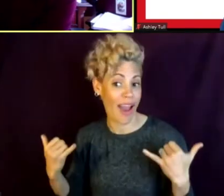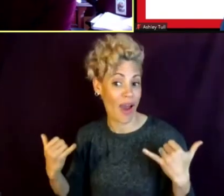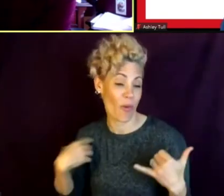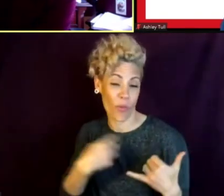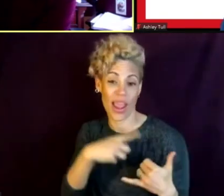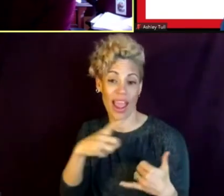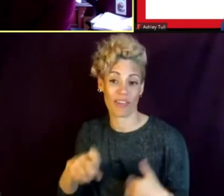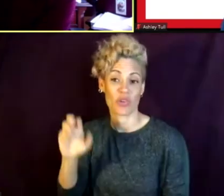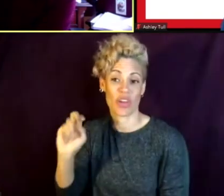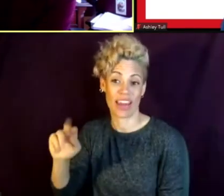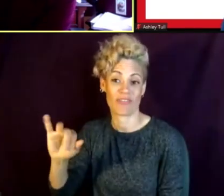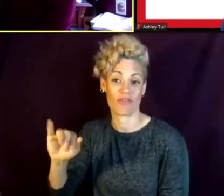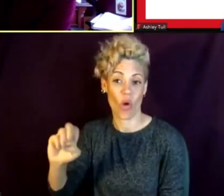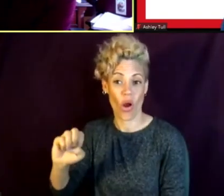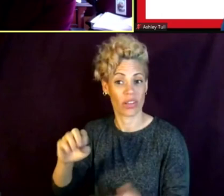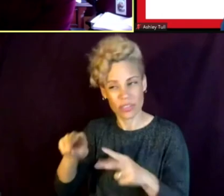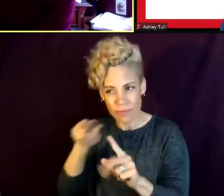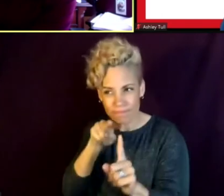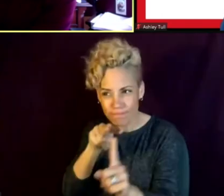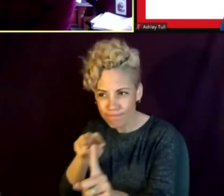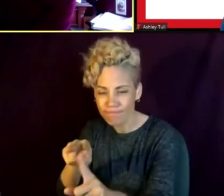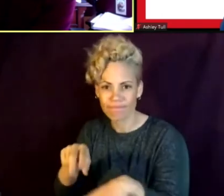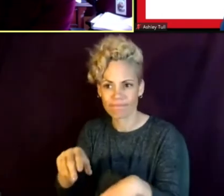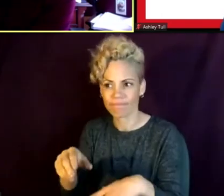And so, having the justice department